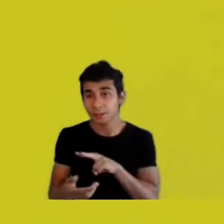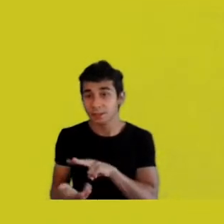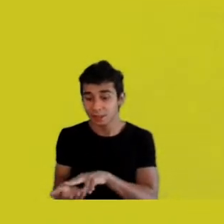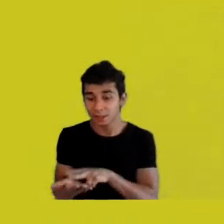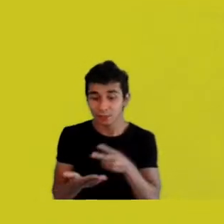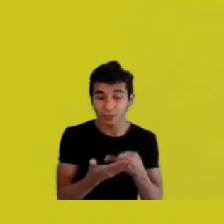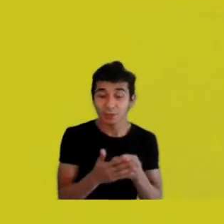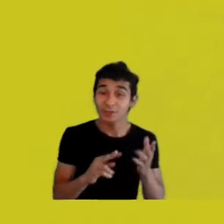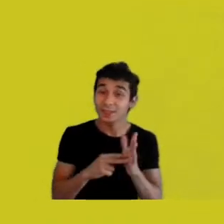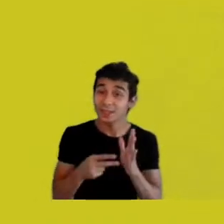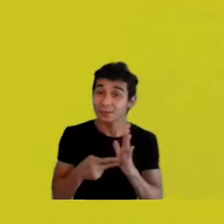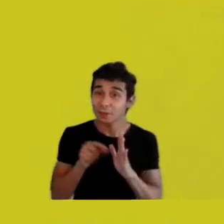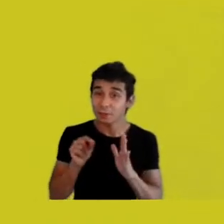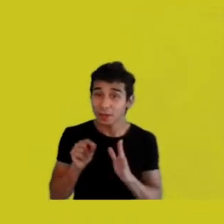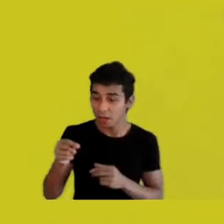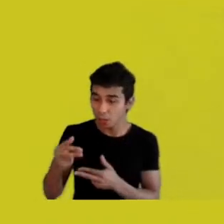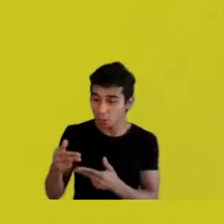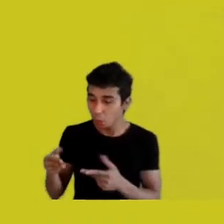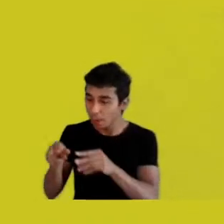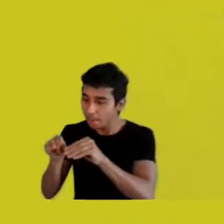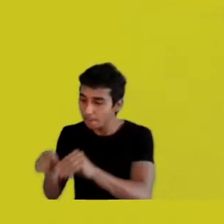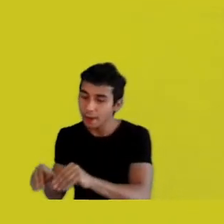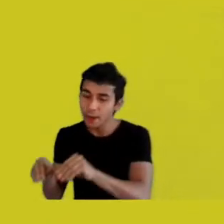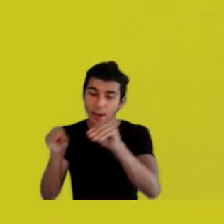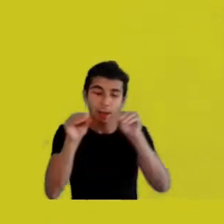thus ratifying the displacement perspective.